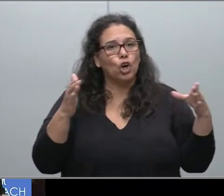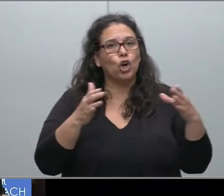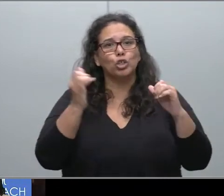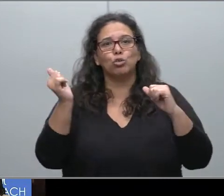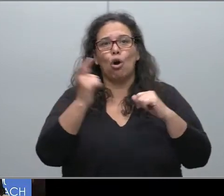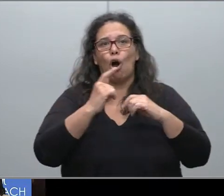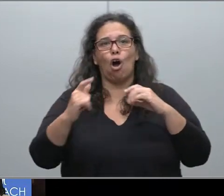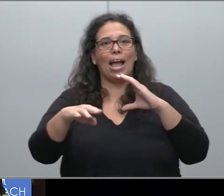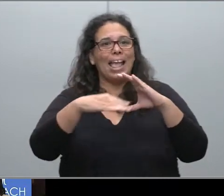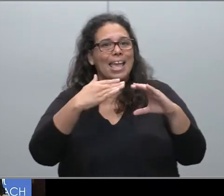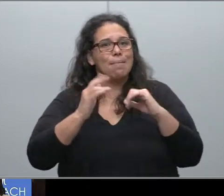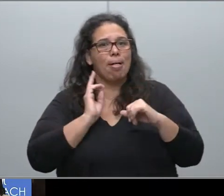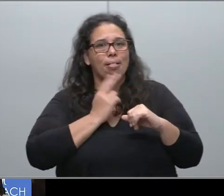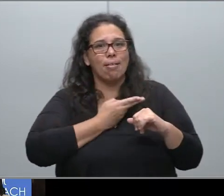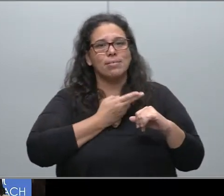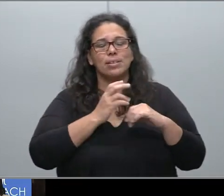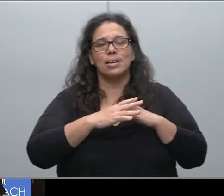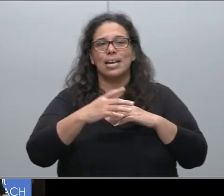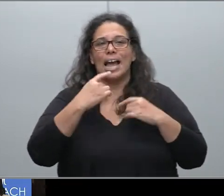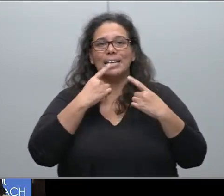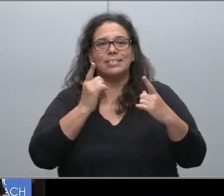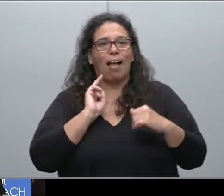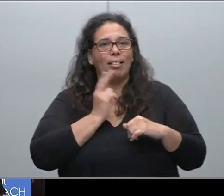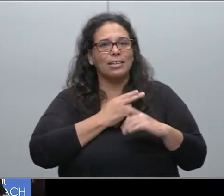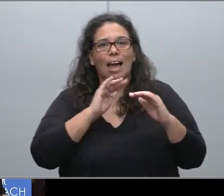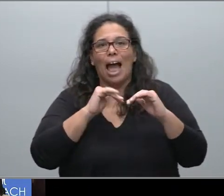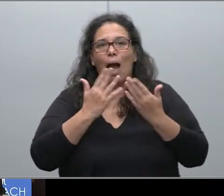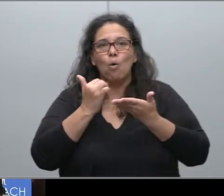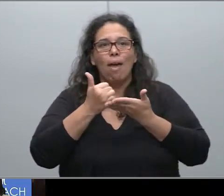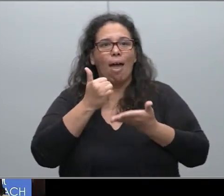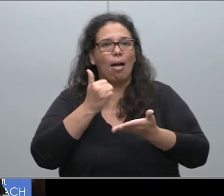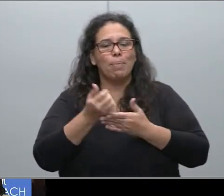But with this pandemic, with this kind of restriction,